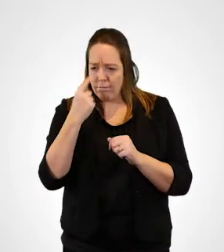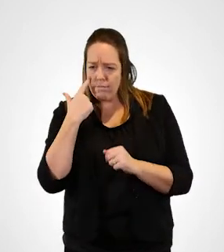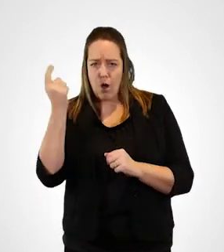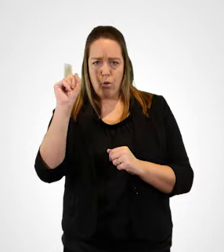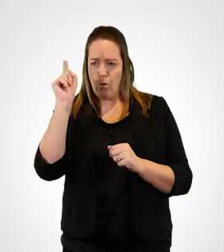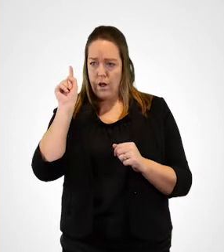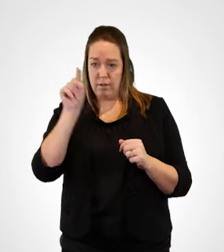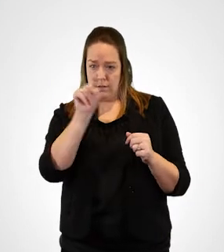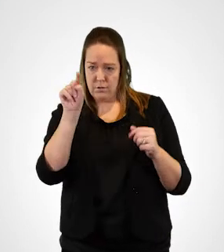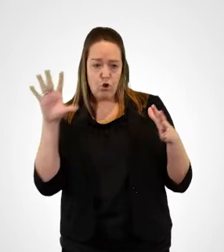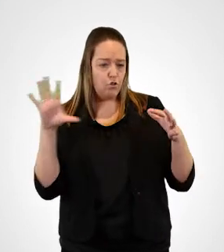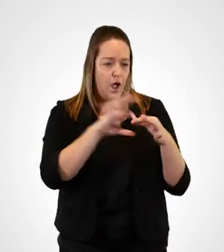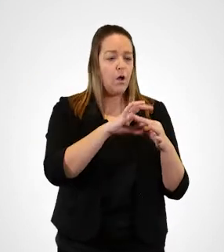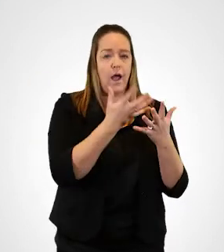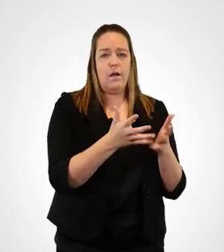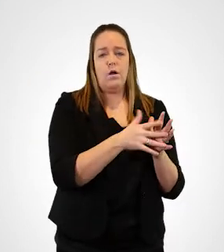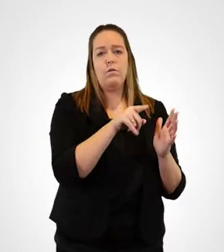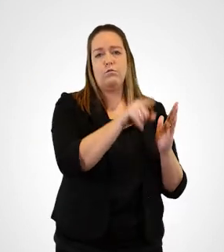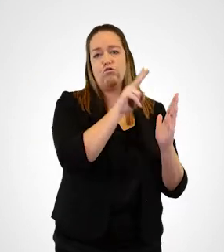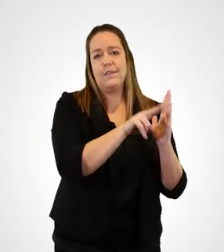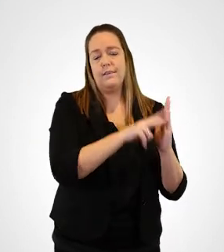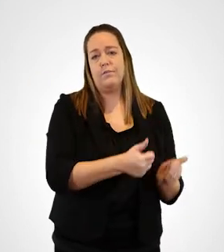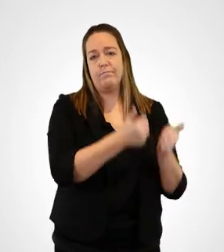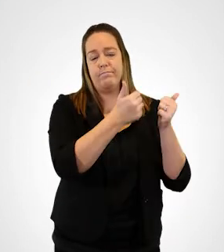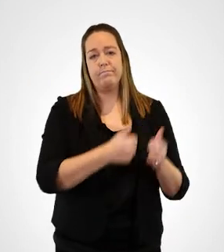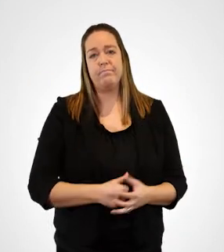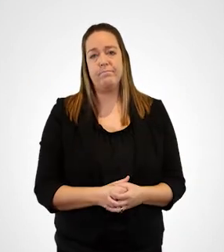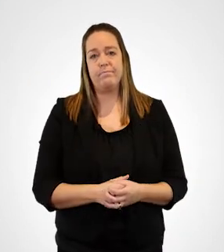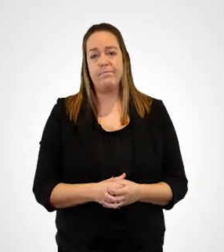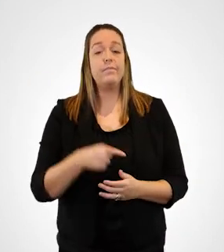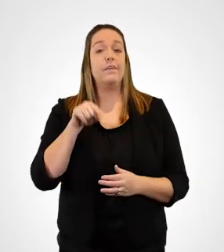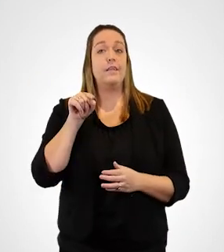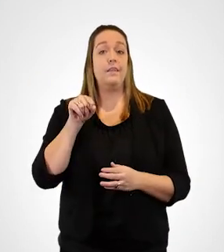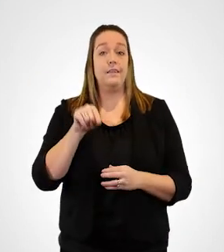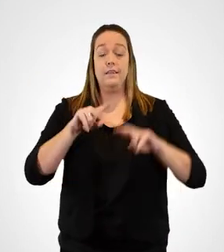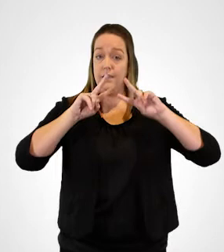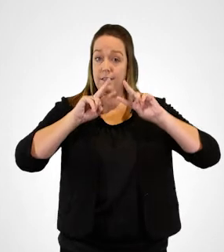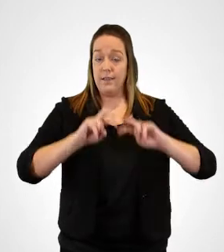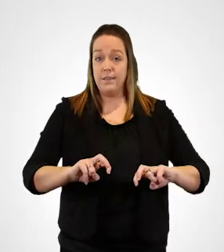to how well the children are reading, and in this particular study